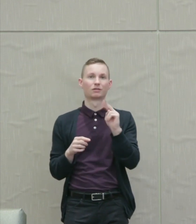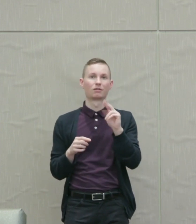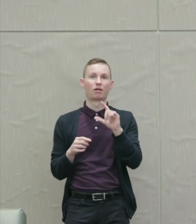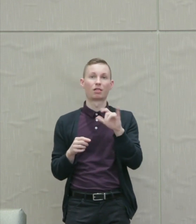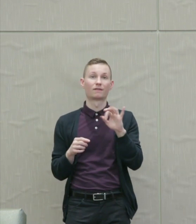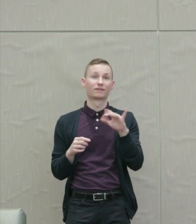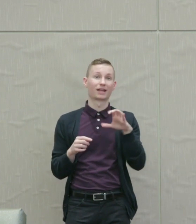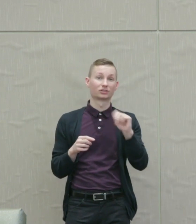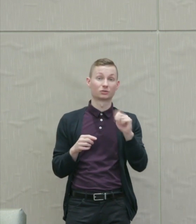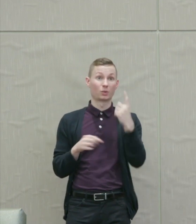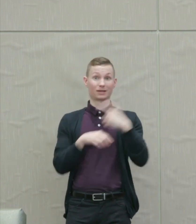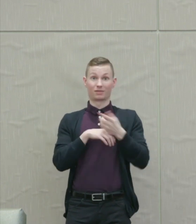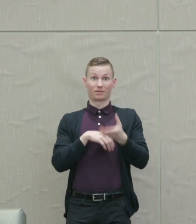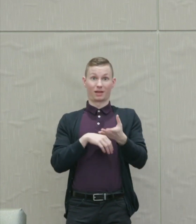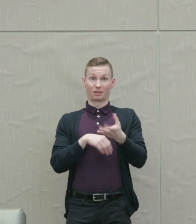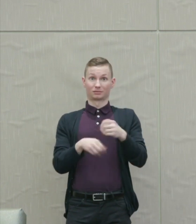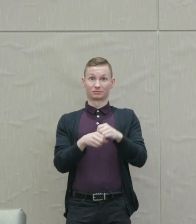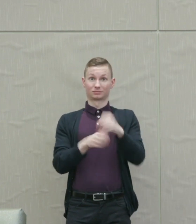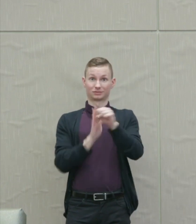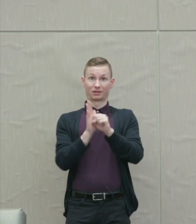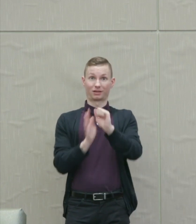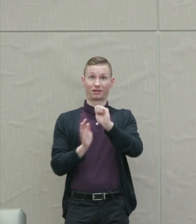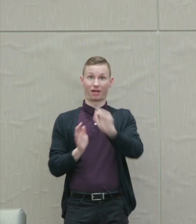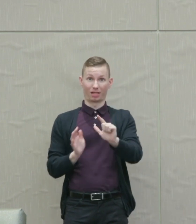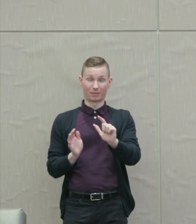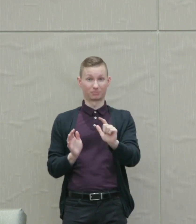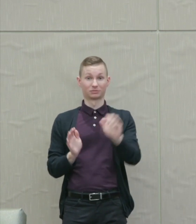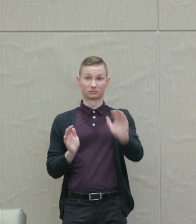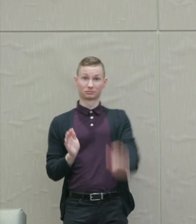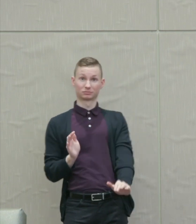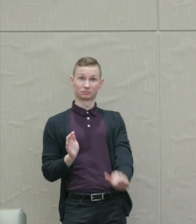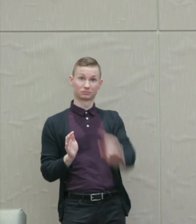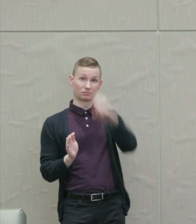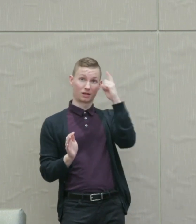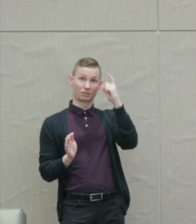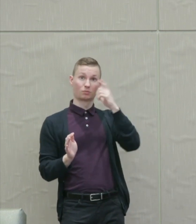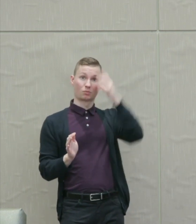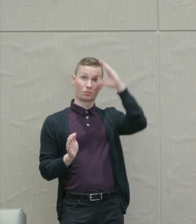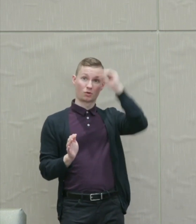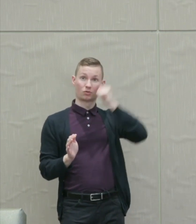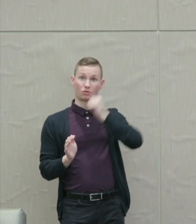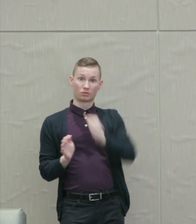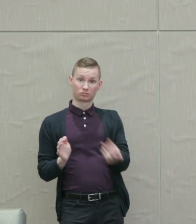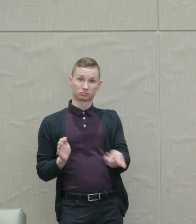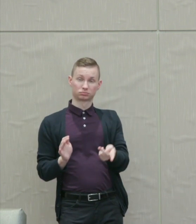One day right there in Alabama, little black boys and black girls will be able to join